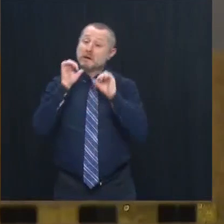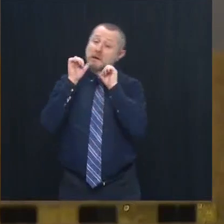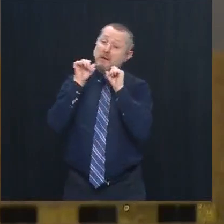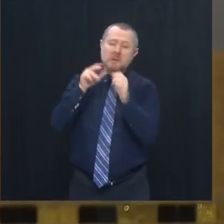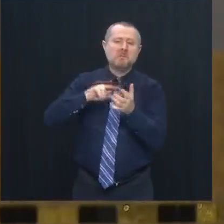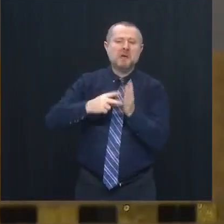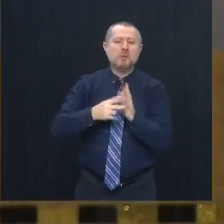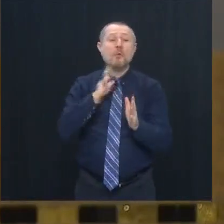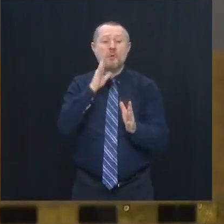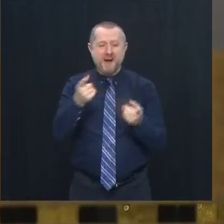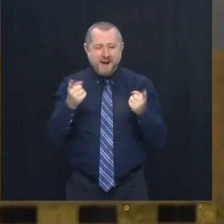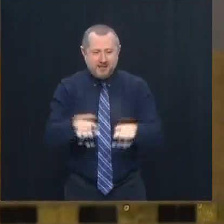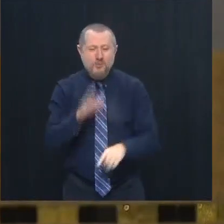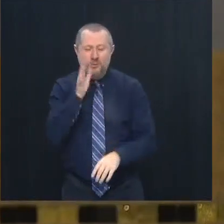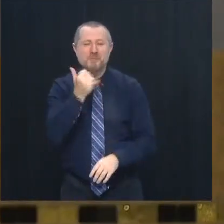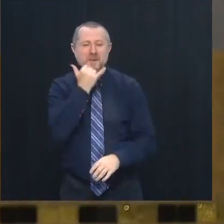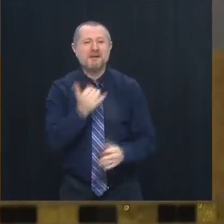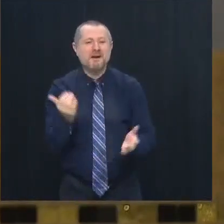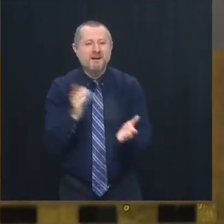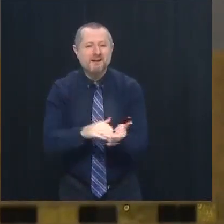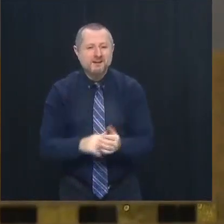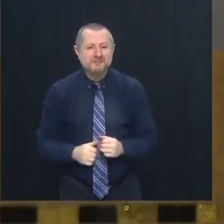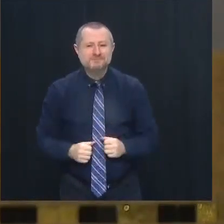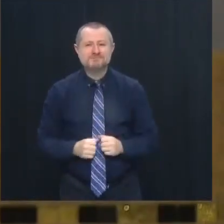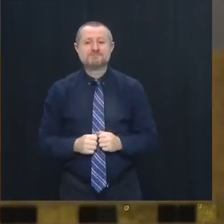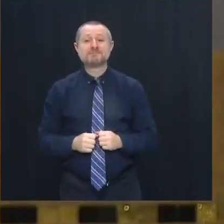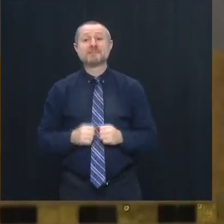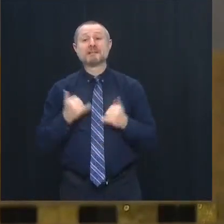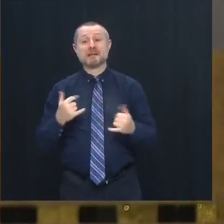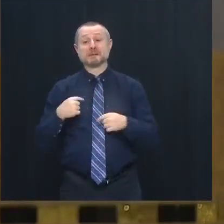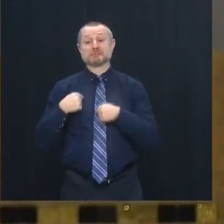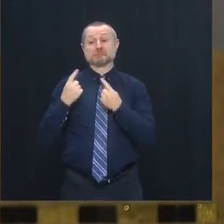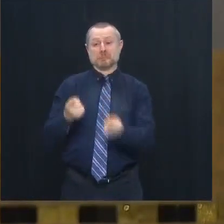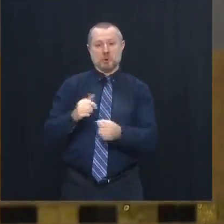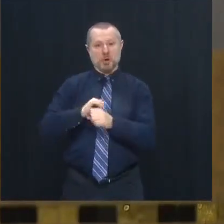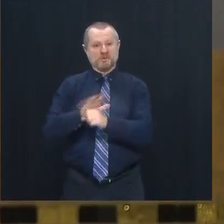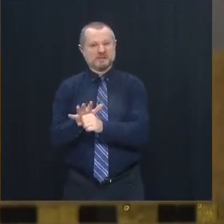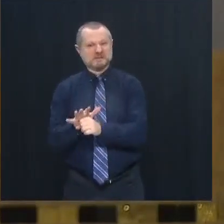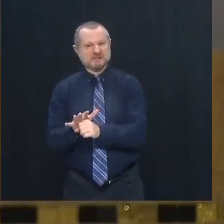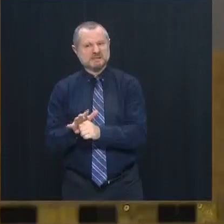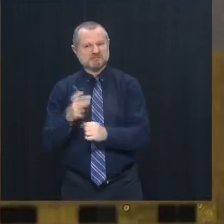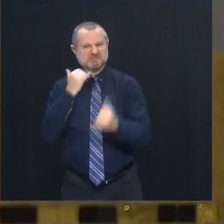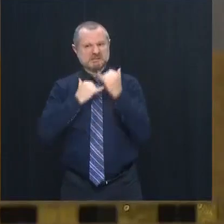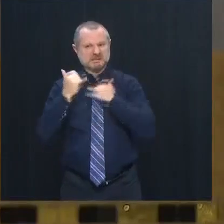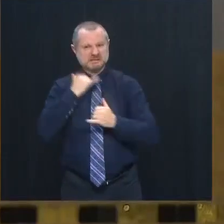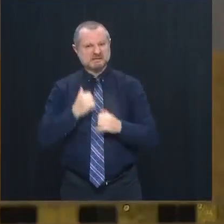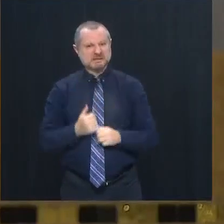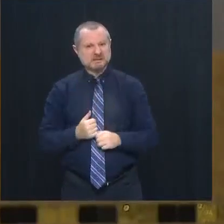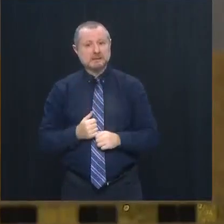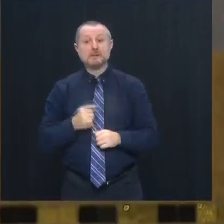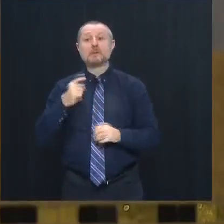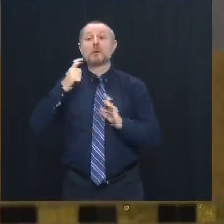DON'T GET DEFENSIVE. DENYING THE MISTAKE ONLY ASSURES WE'VE MADE MISTAKES DURING